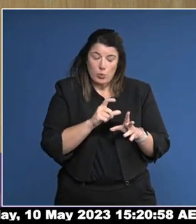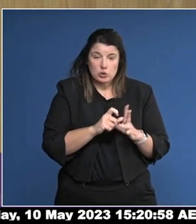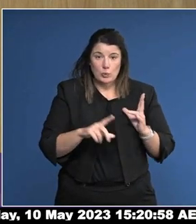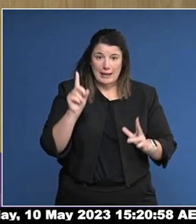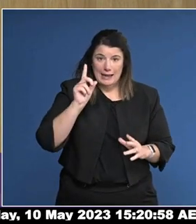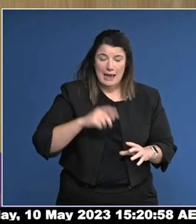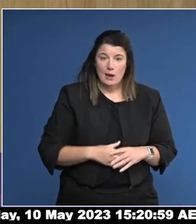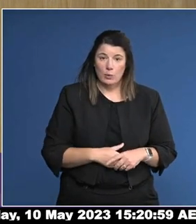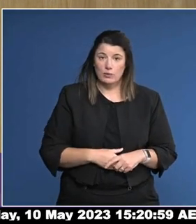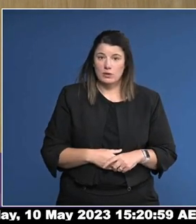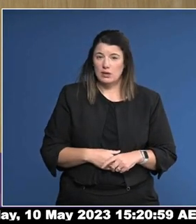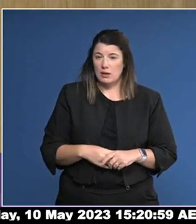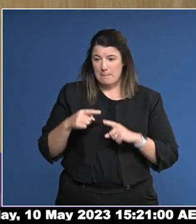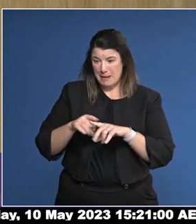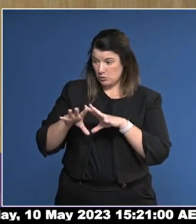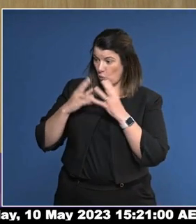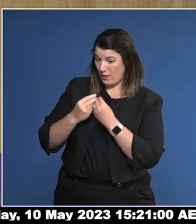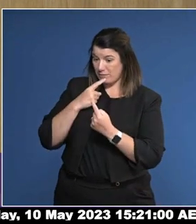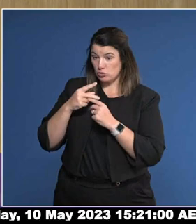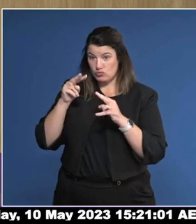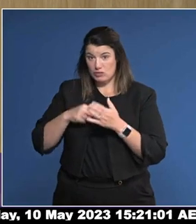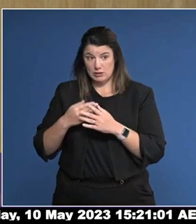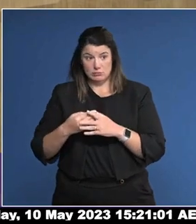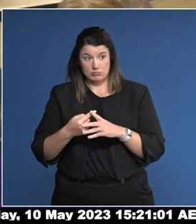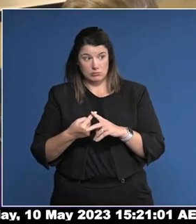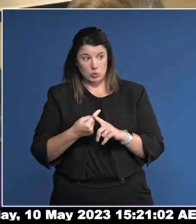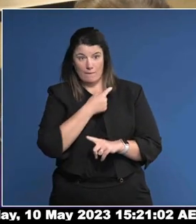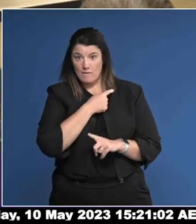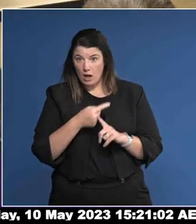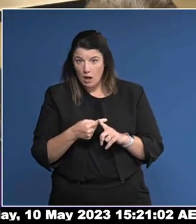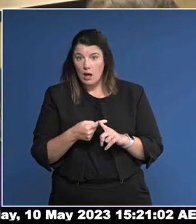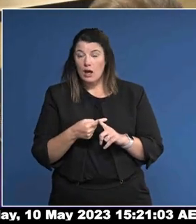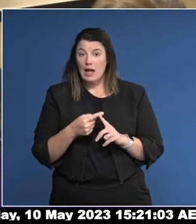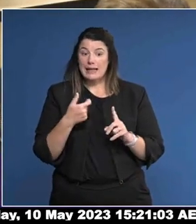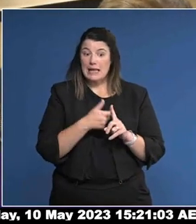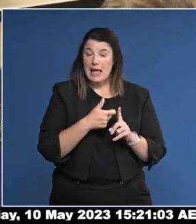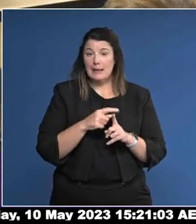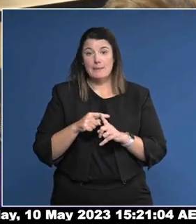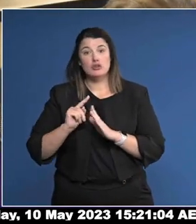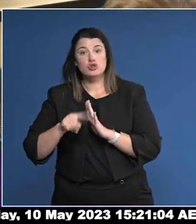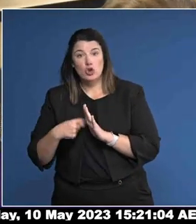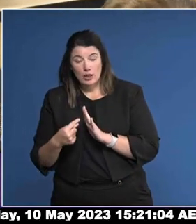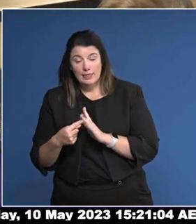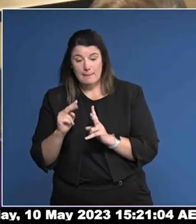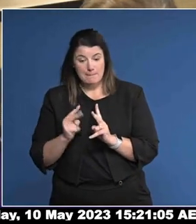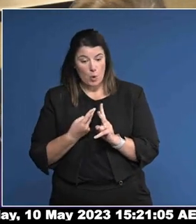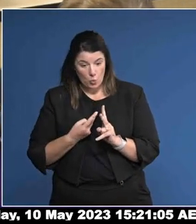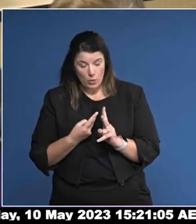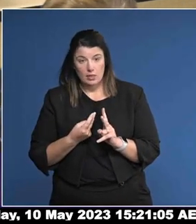that you've read now, that Kaleb and Jonathon came to the attention of the